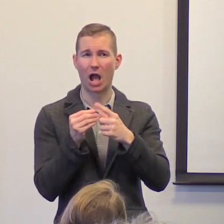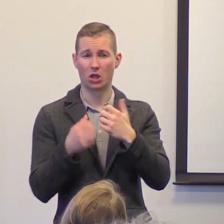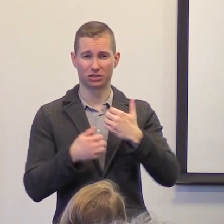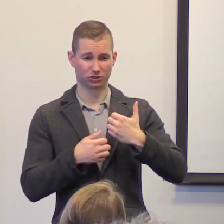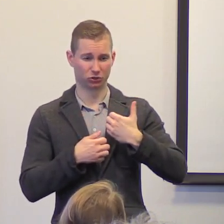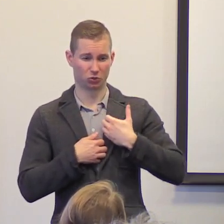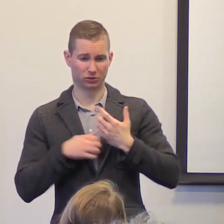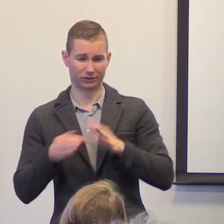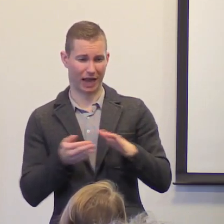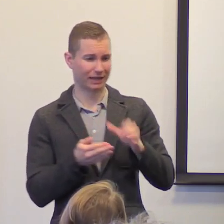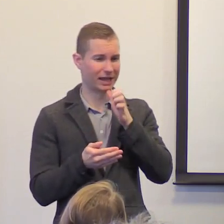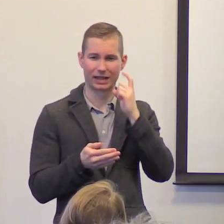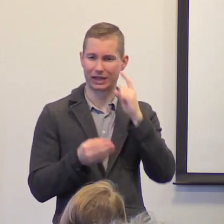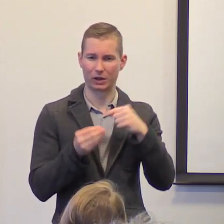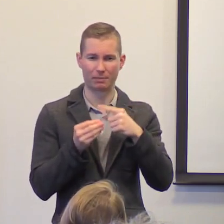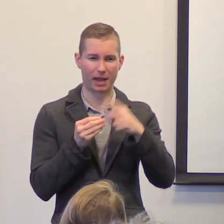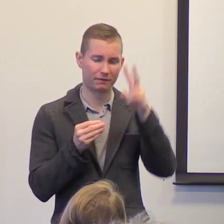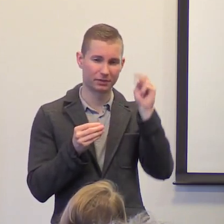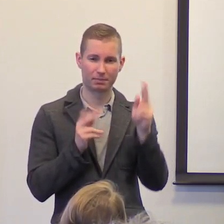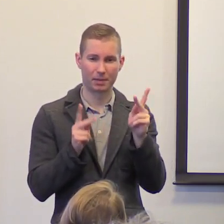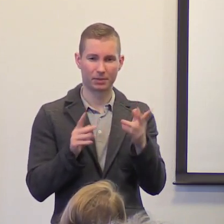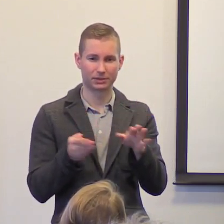Nobody was feeling sorry about what was happening there.